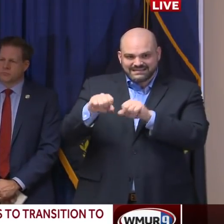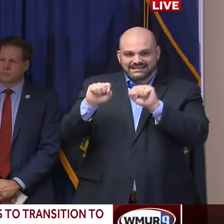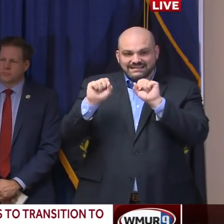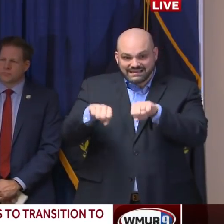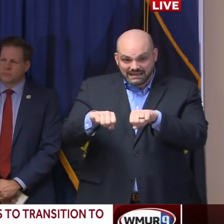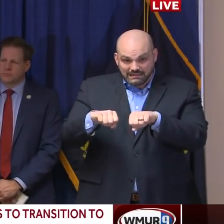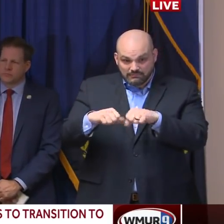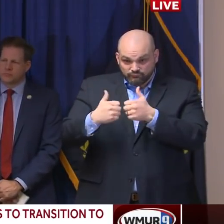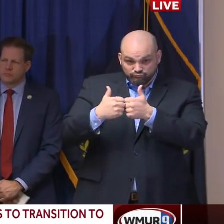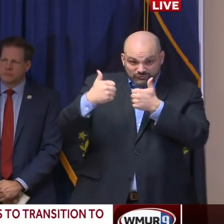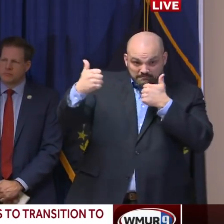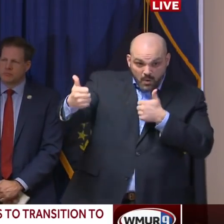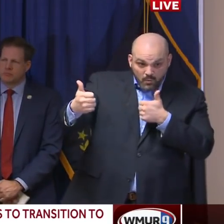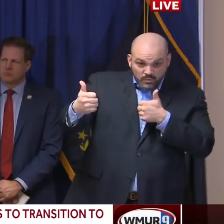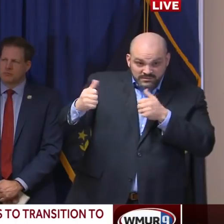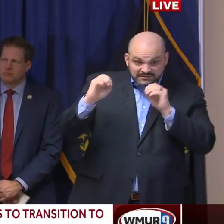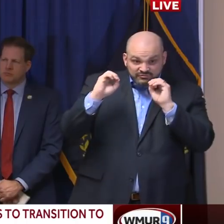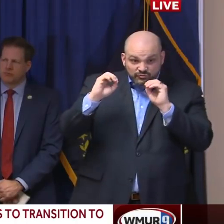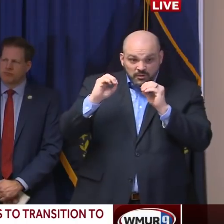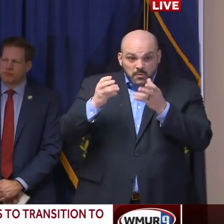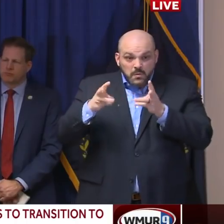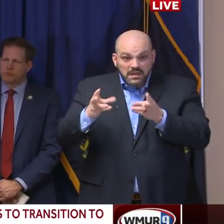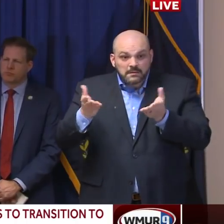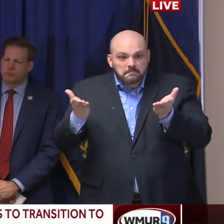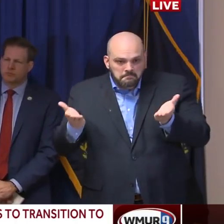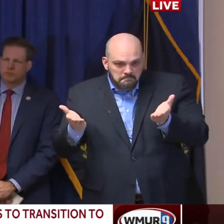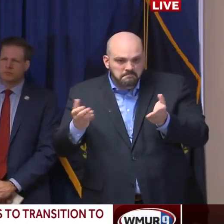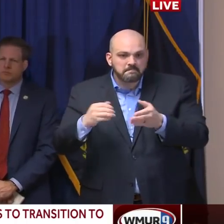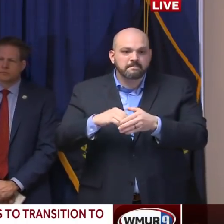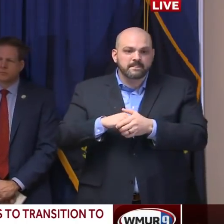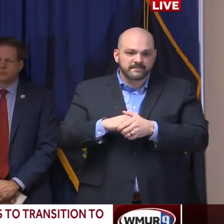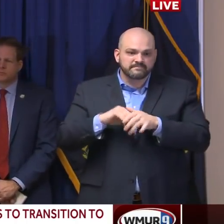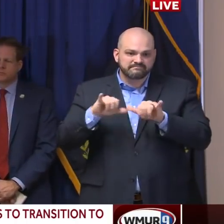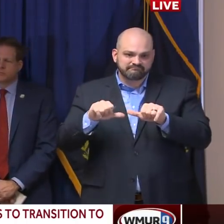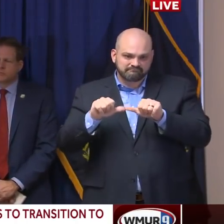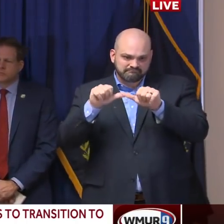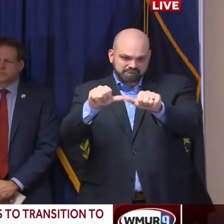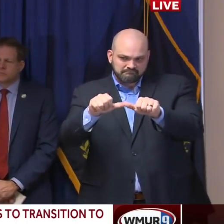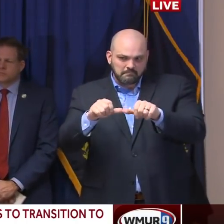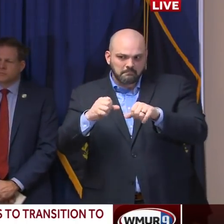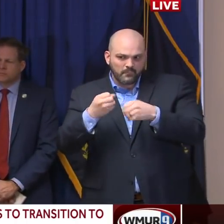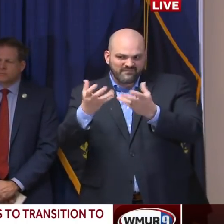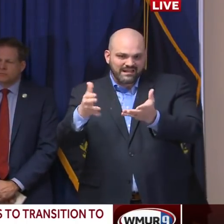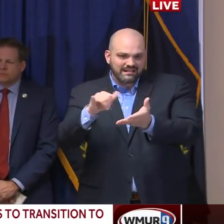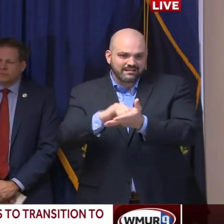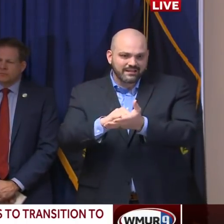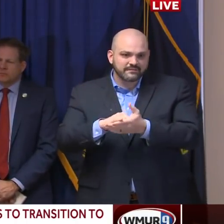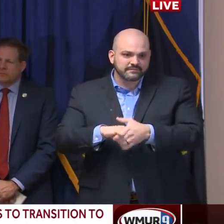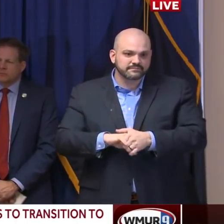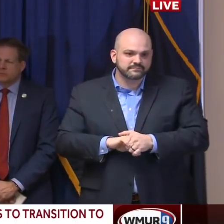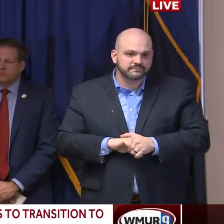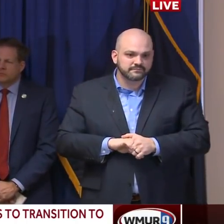THAT MAY MEAN THE SERVICE THAT IS CALLED OUT IN THE PLAN CAN BE PROVIDED IN A REMOTE INSTRUCTIONAL ENVIRONMENT.